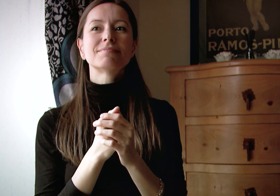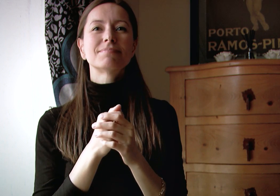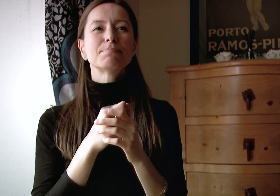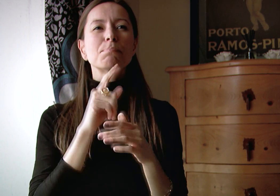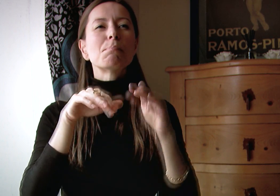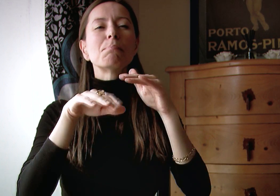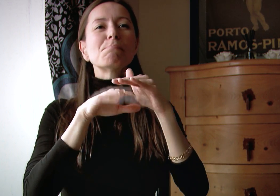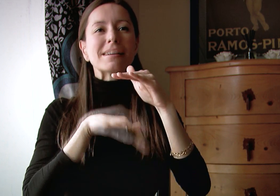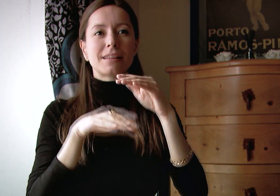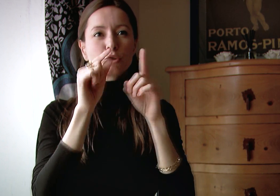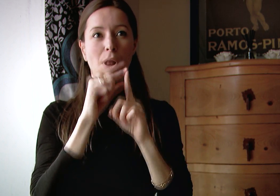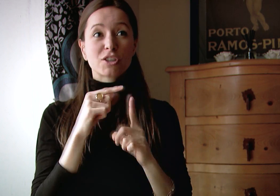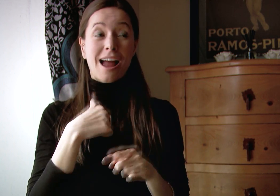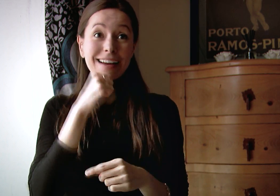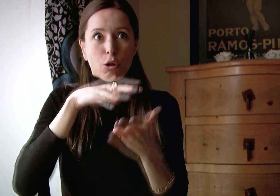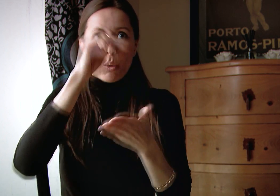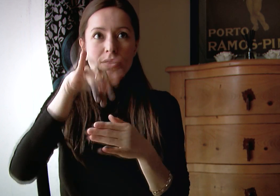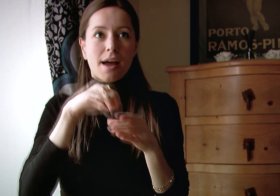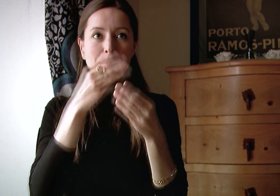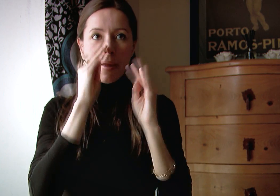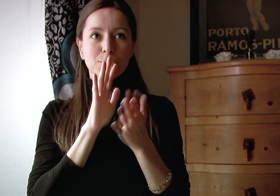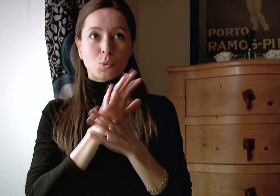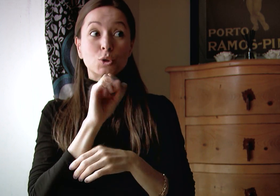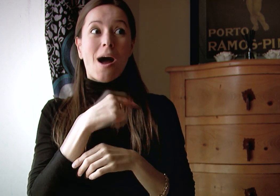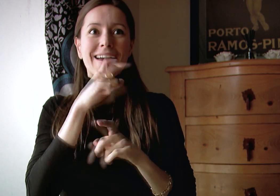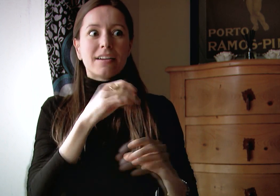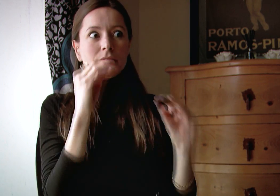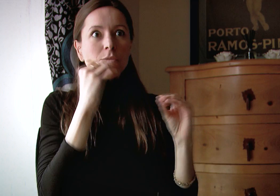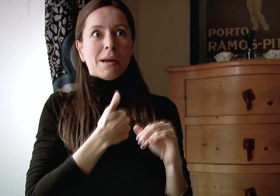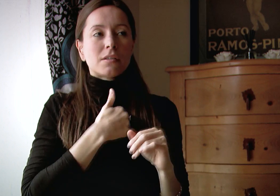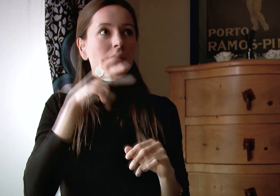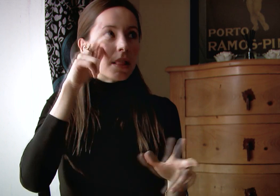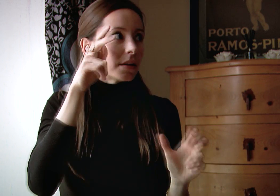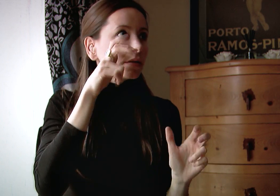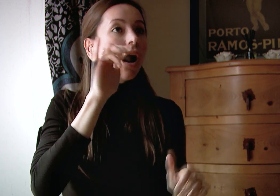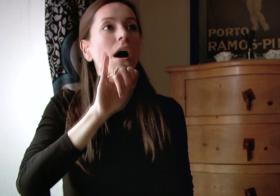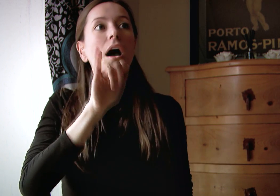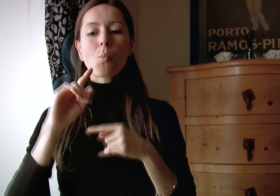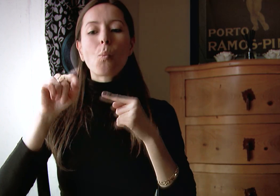Just basic terminology. I didn't learn that in make up school so I had to teach myself to listen and learn.